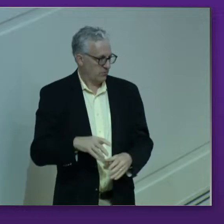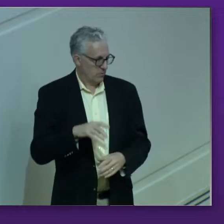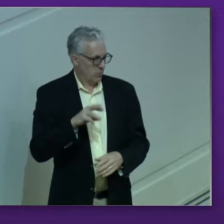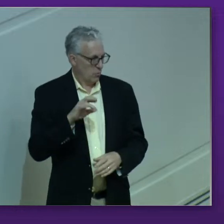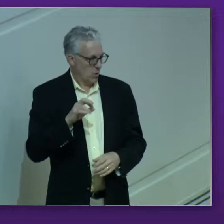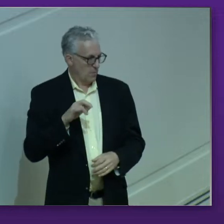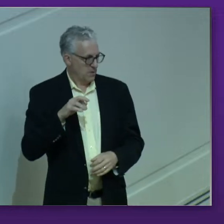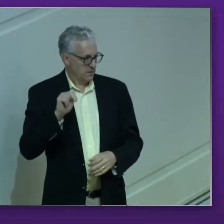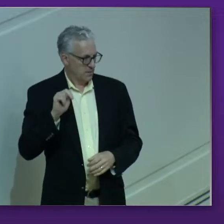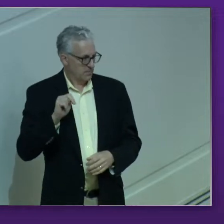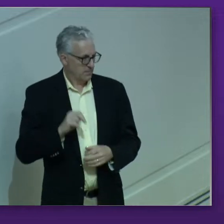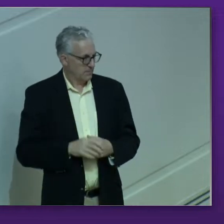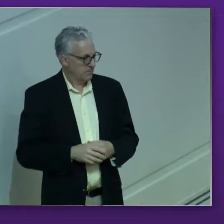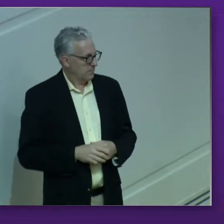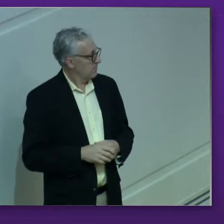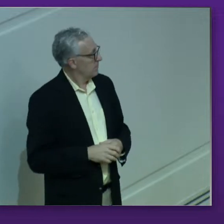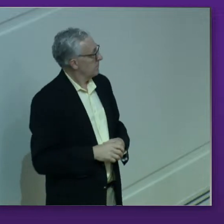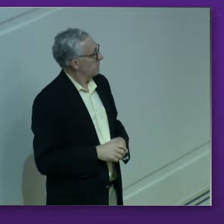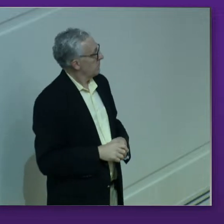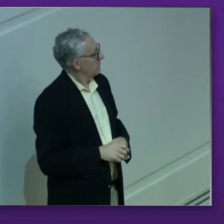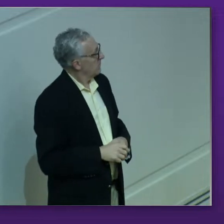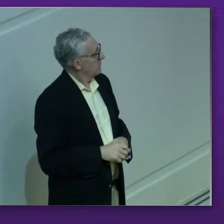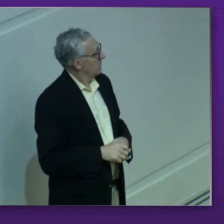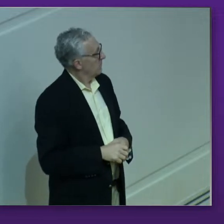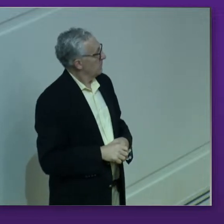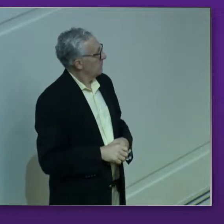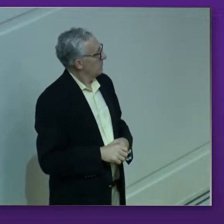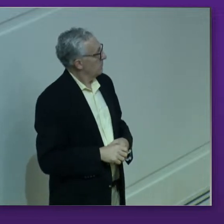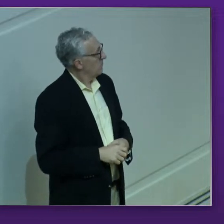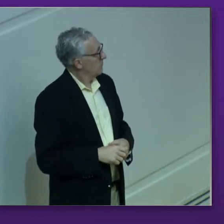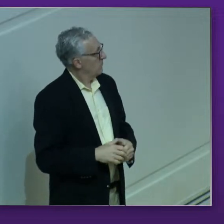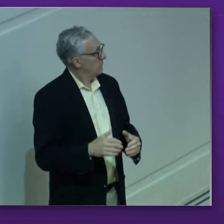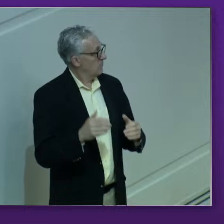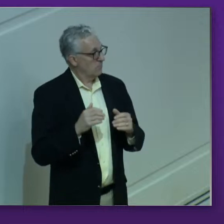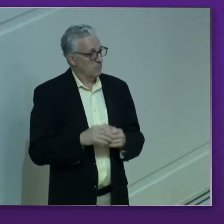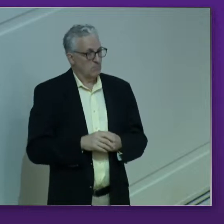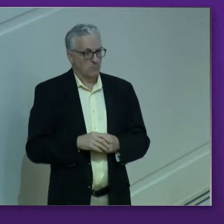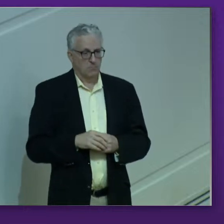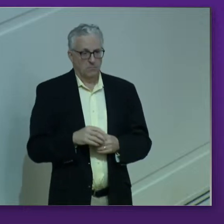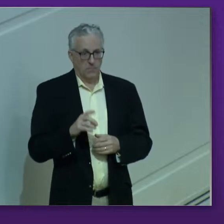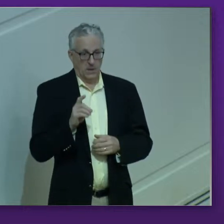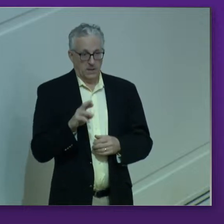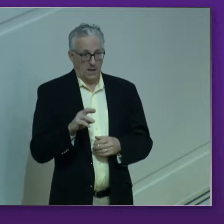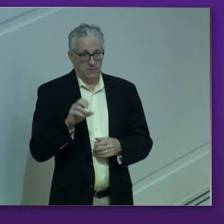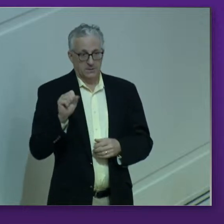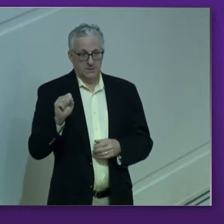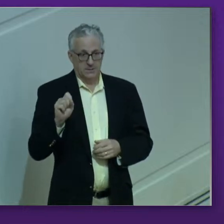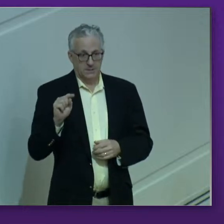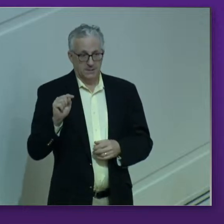INDEPENDENCE AND DECISION-MAKING. THIS IS CAPTURED INHER STUDENT STATEMENTS SHE TAUGHT ME TO BE